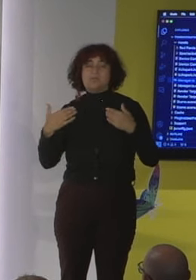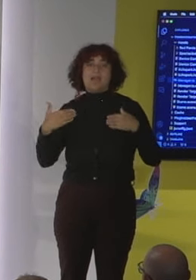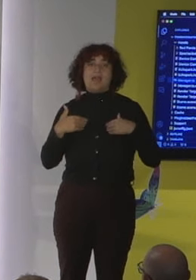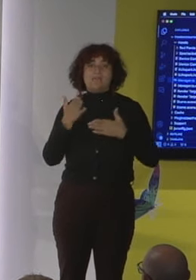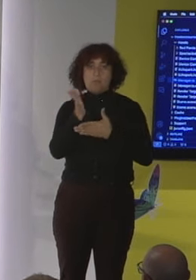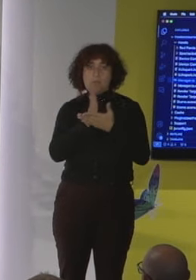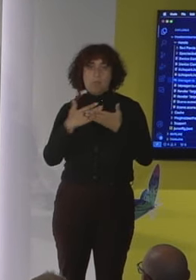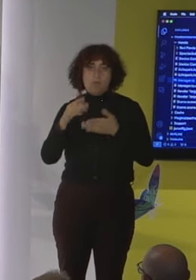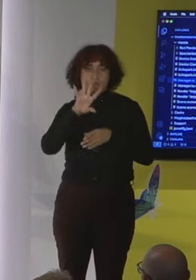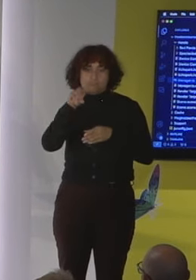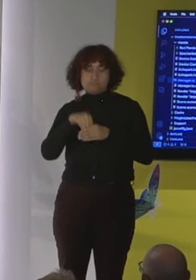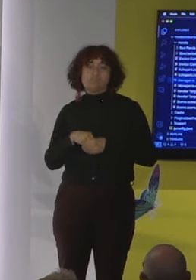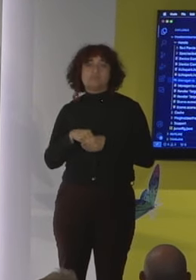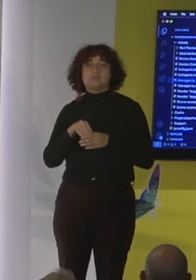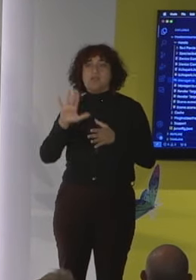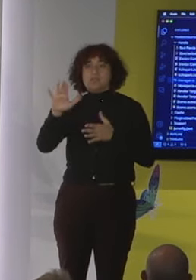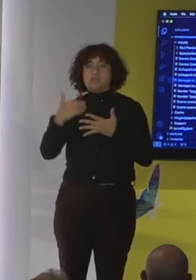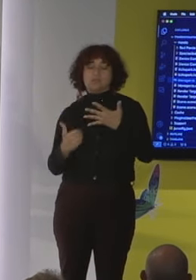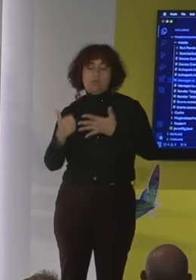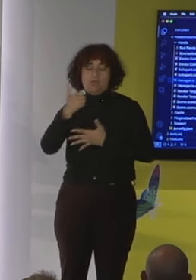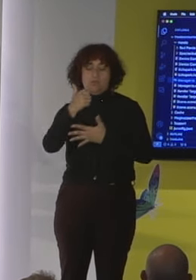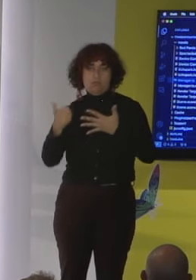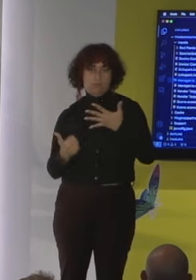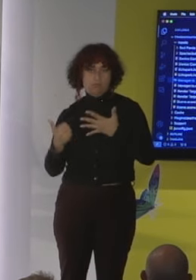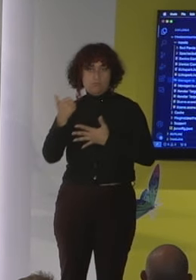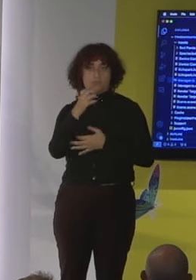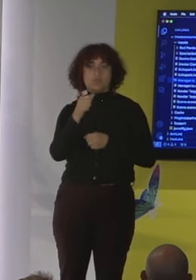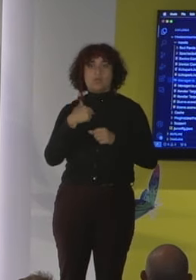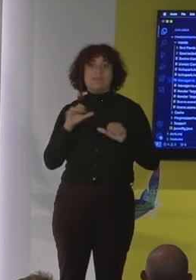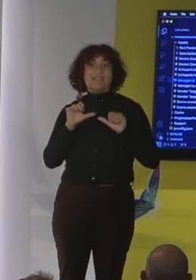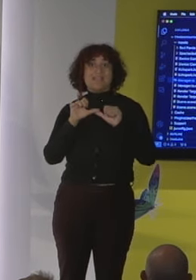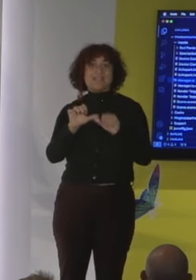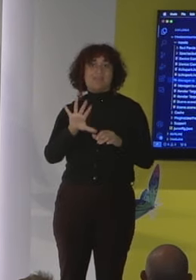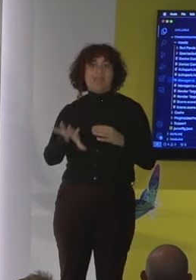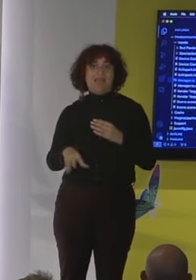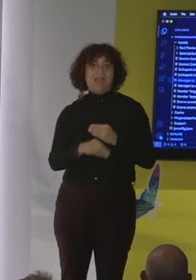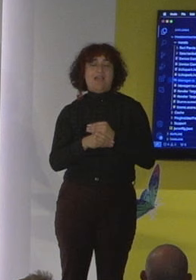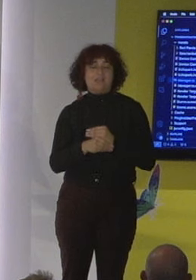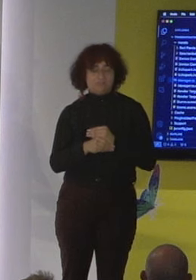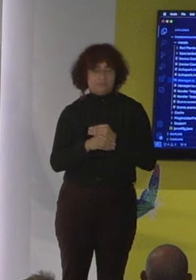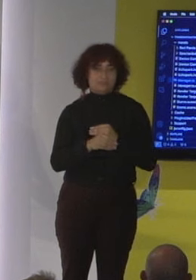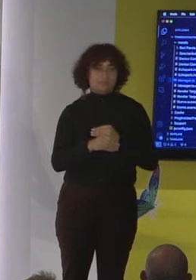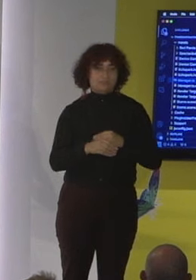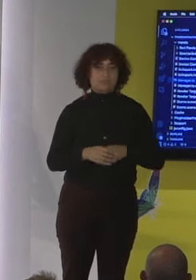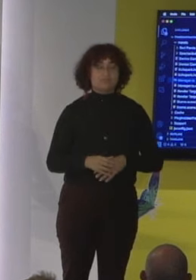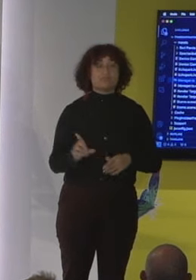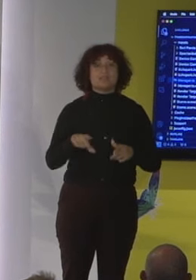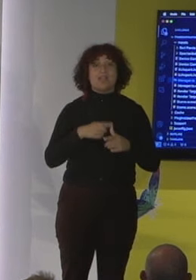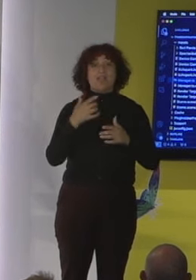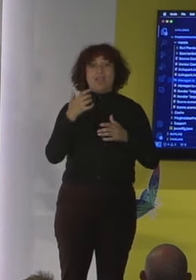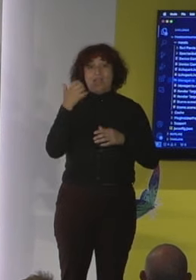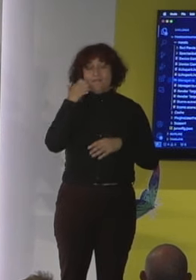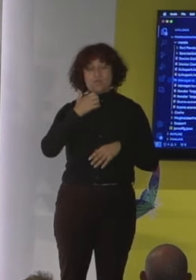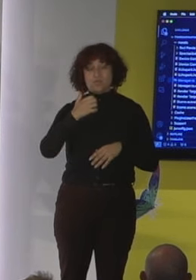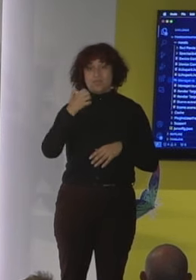inside of the scene hierarchy. So, I'm gonna keep this at component here. And every at component